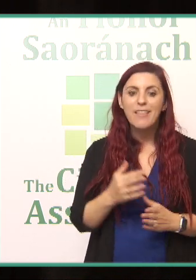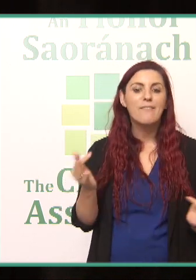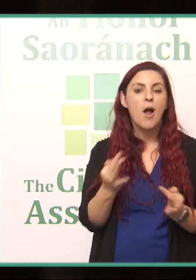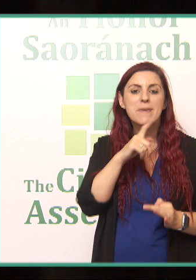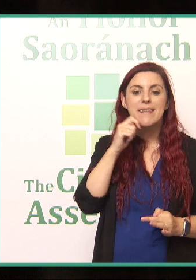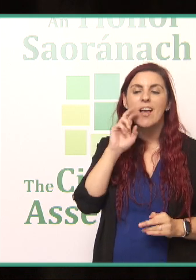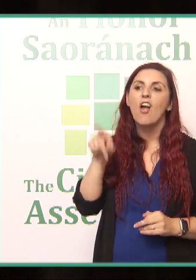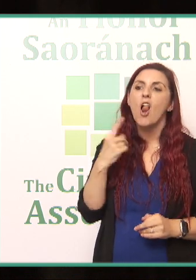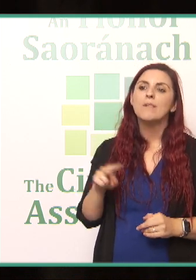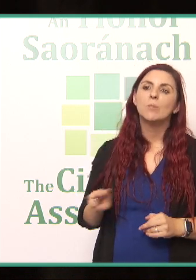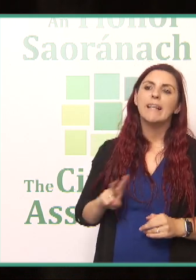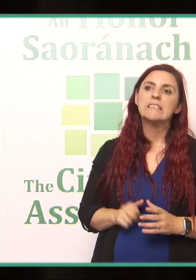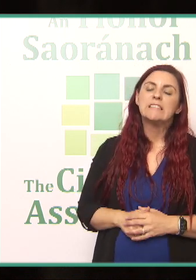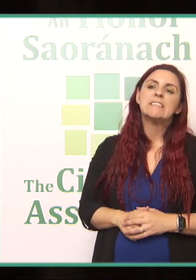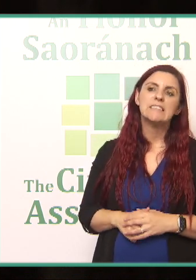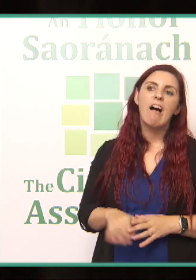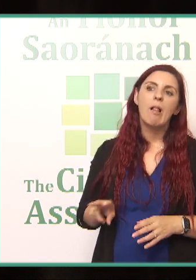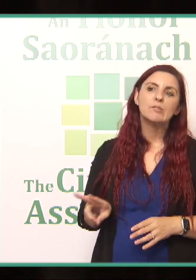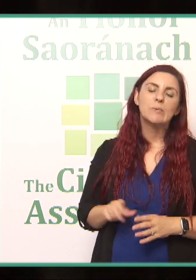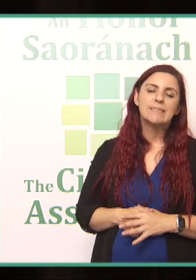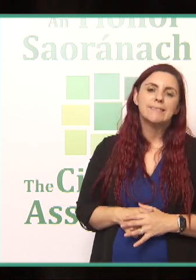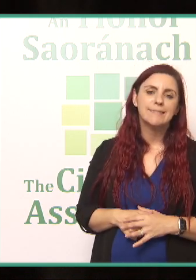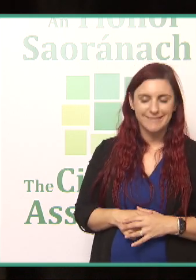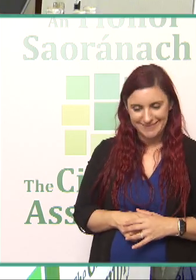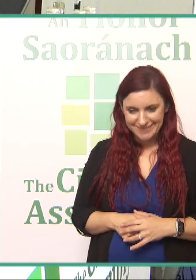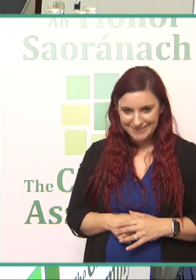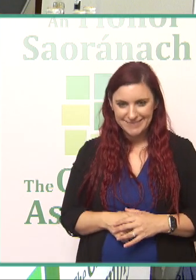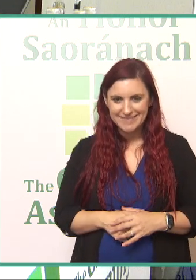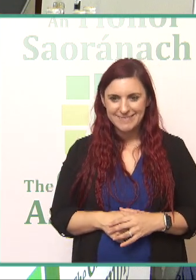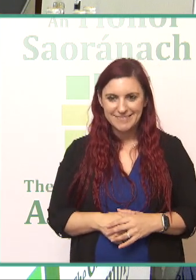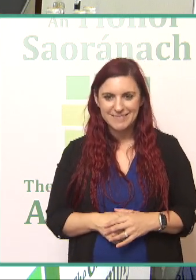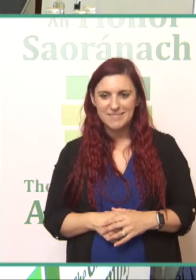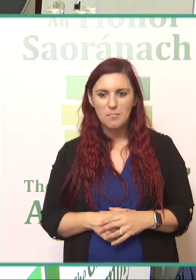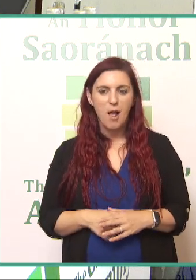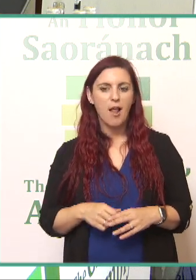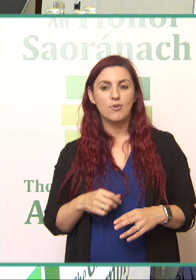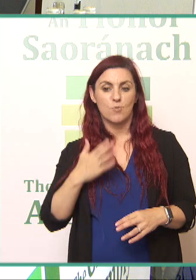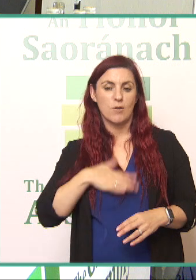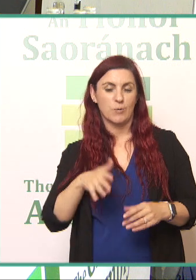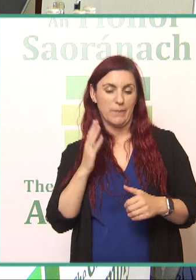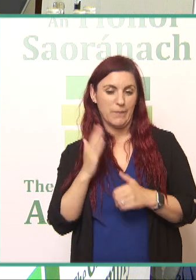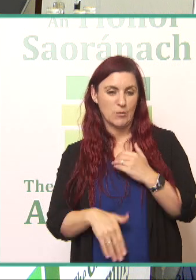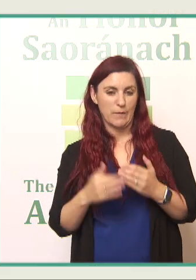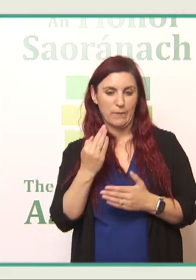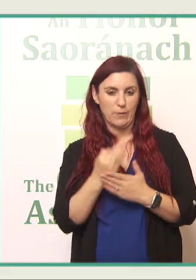all have twins when they're up there um and I just wanted to finish off then uh with two quick slides